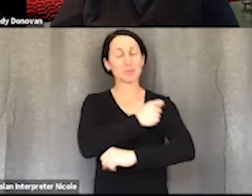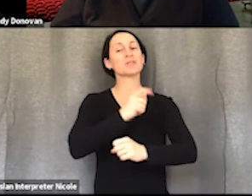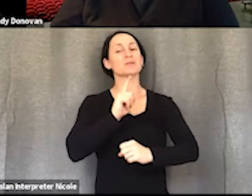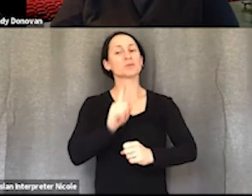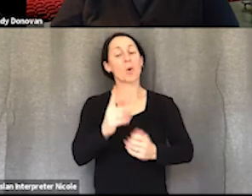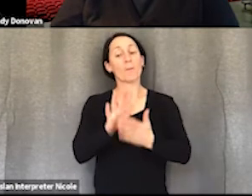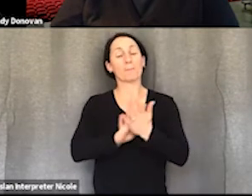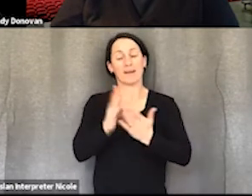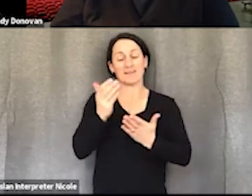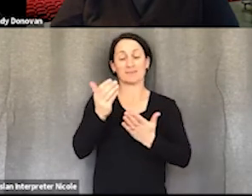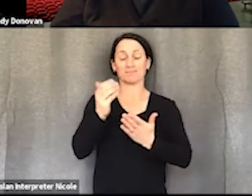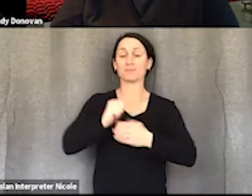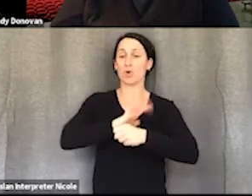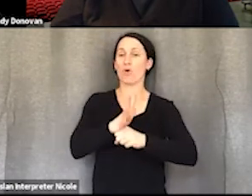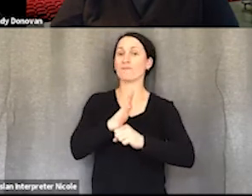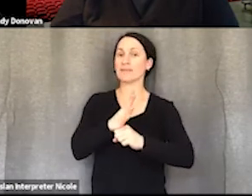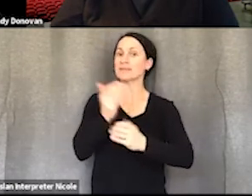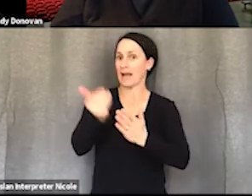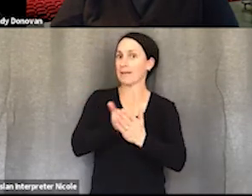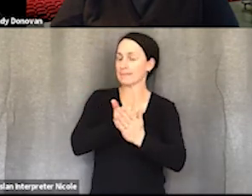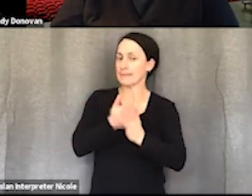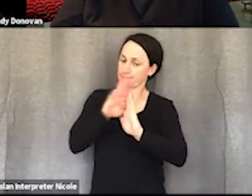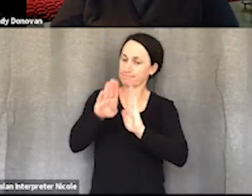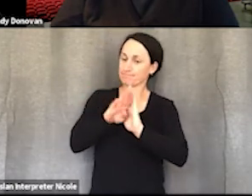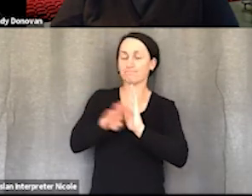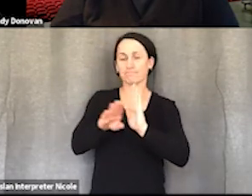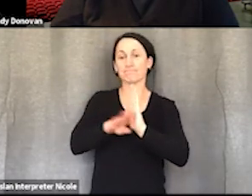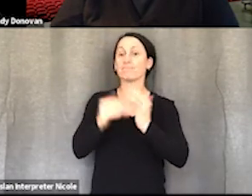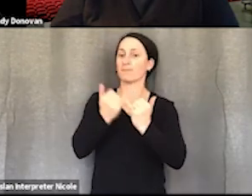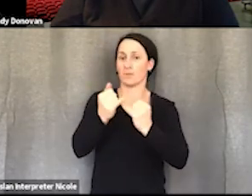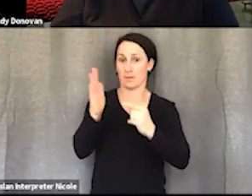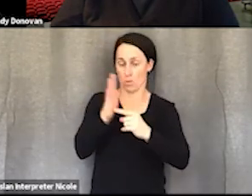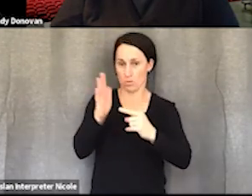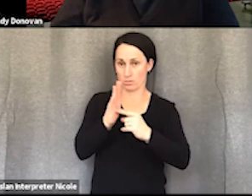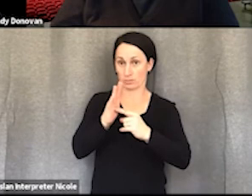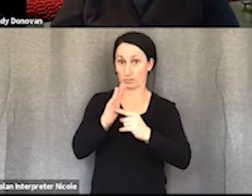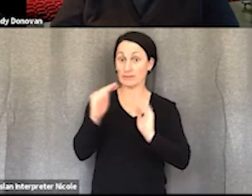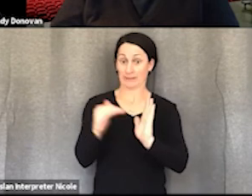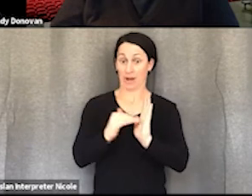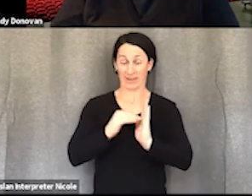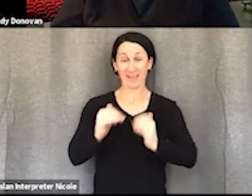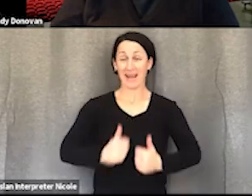that some of the restrictions that we are living we are incredibly difficult, in terms of viability, but